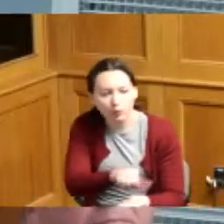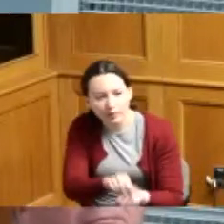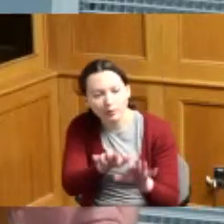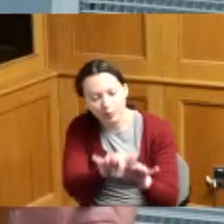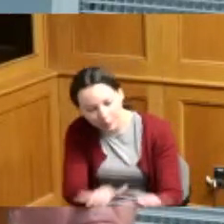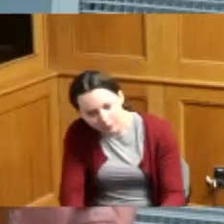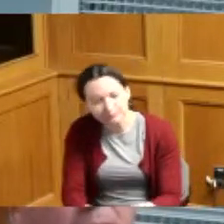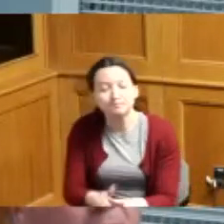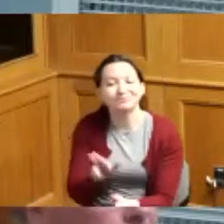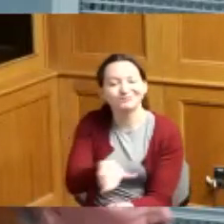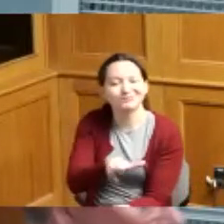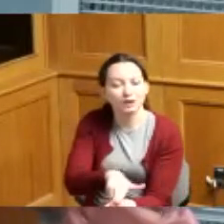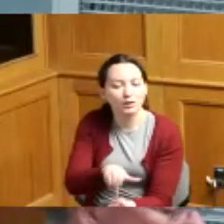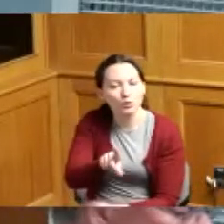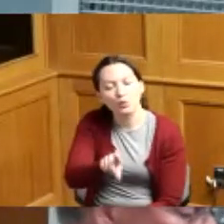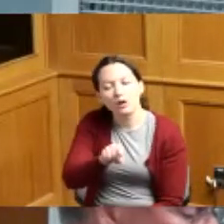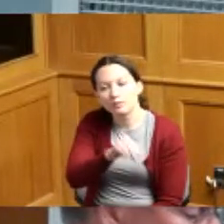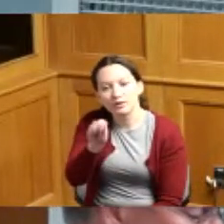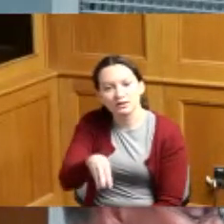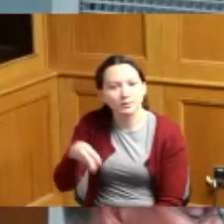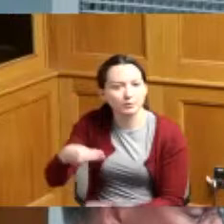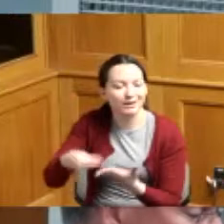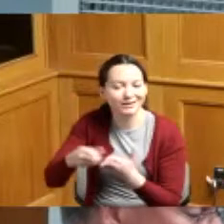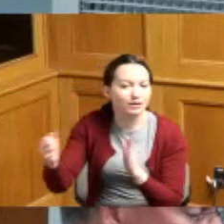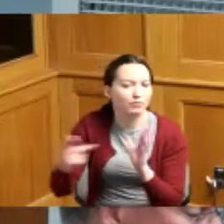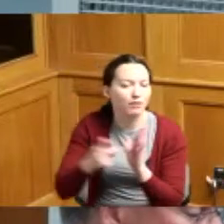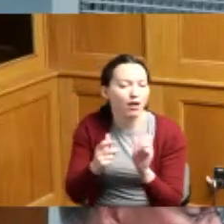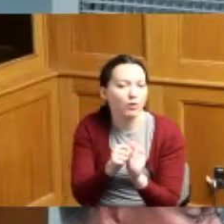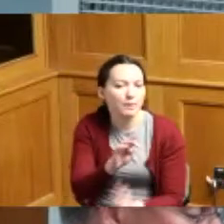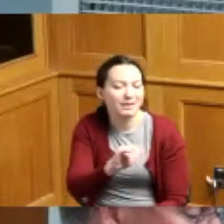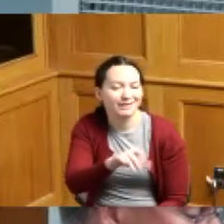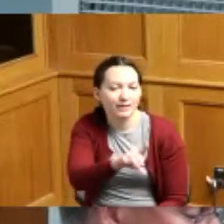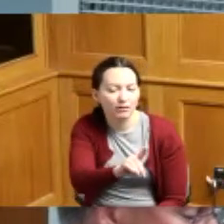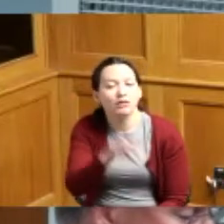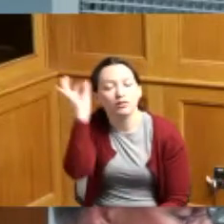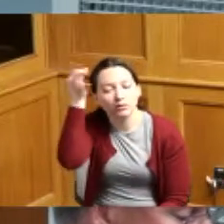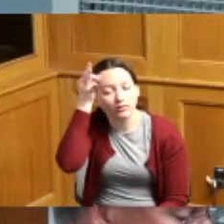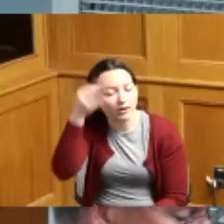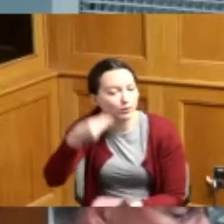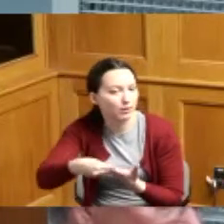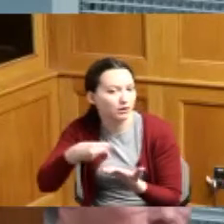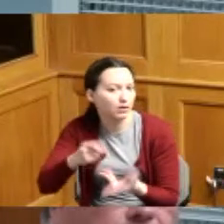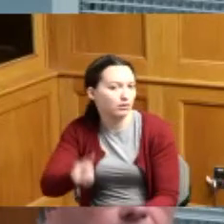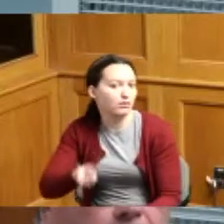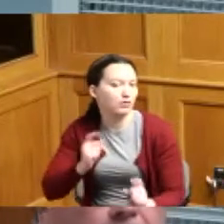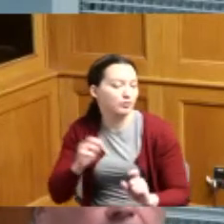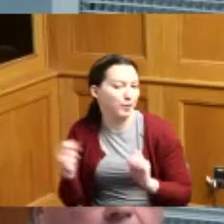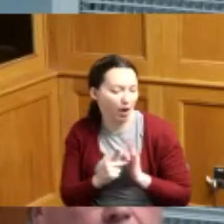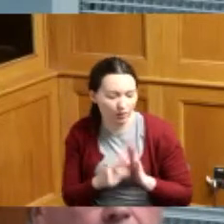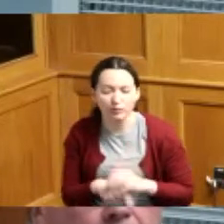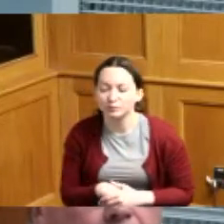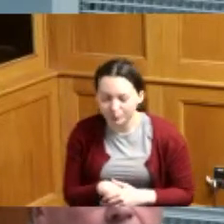uh that contract is 100 reimbursable by medicaid federal federally reimbursed by medicaid so a lot